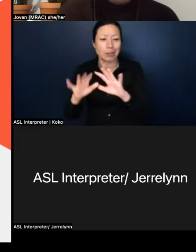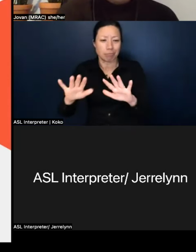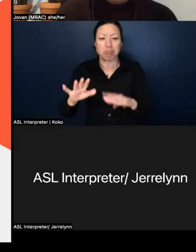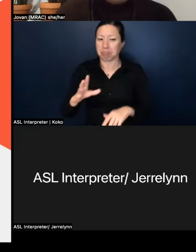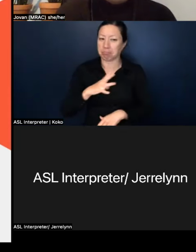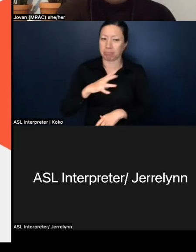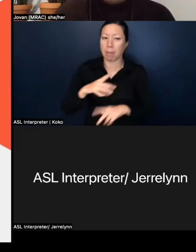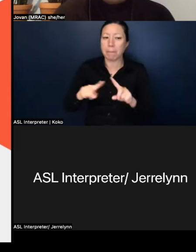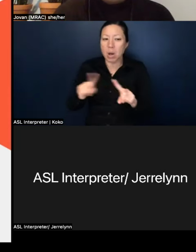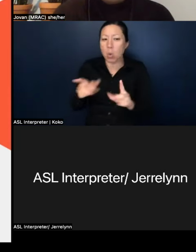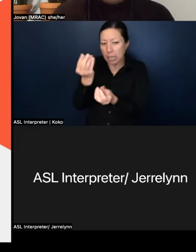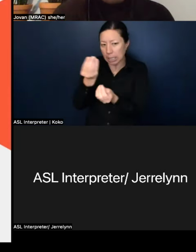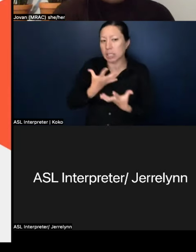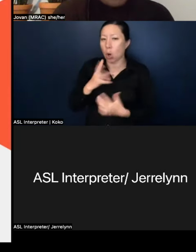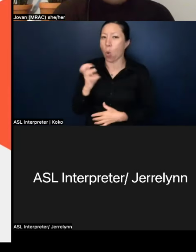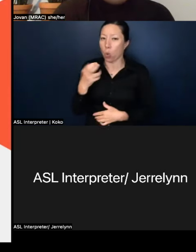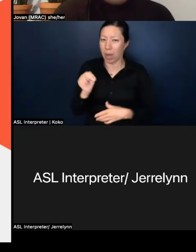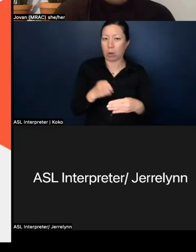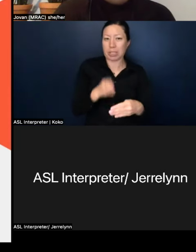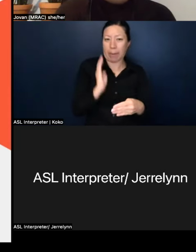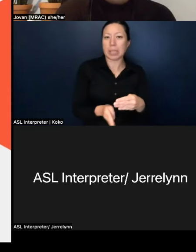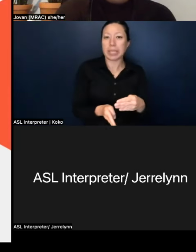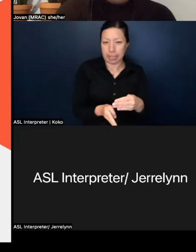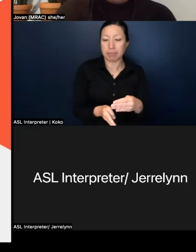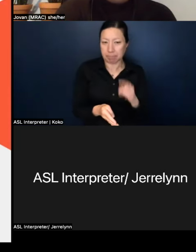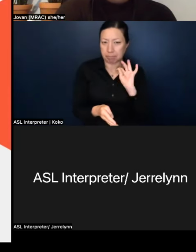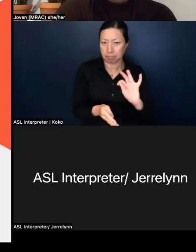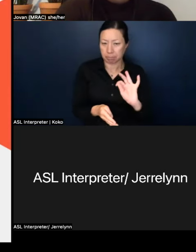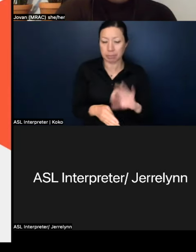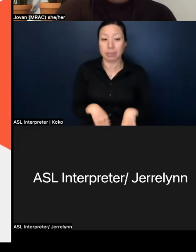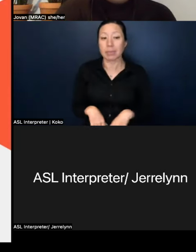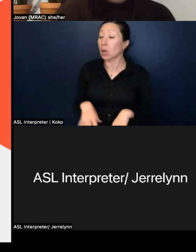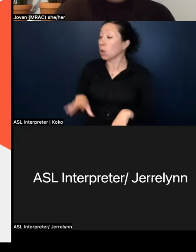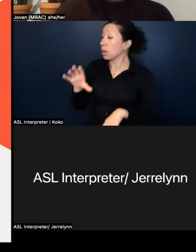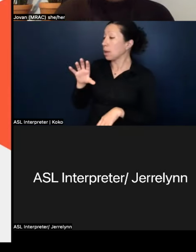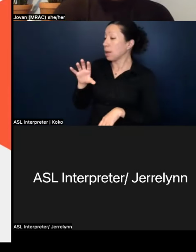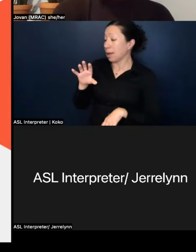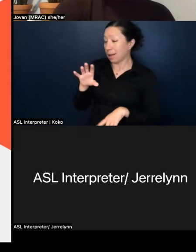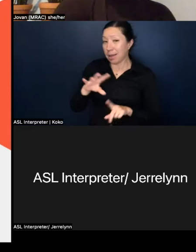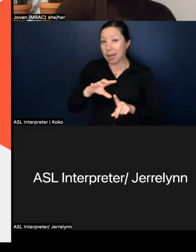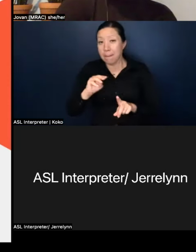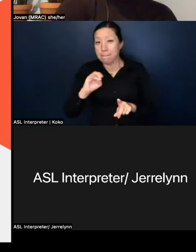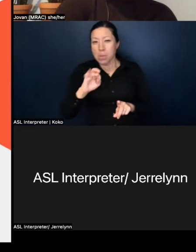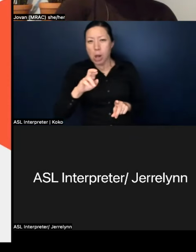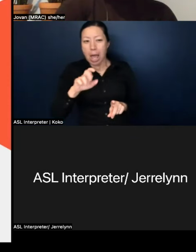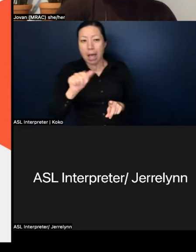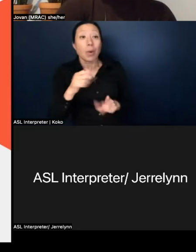[Mirella] Thank you, and that was the last work sample related question. Okay, great, and then I'll just add onto that